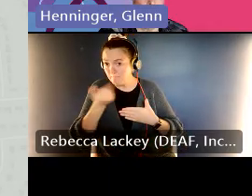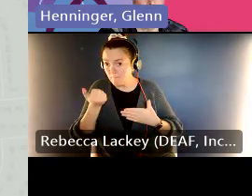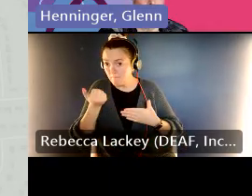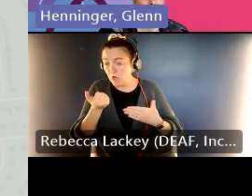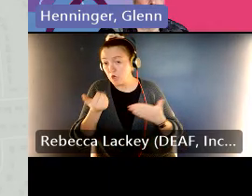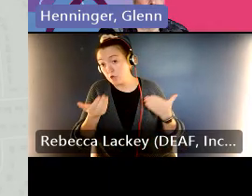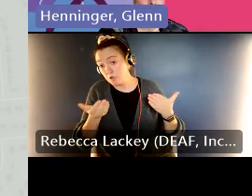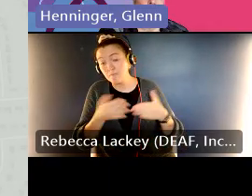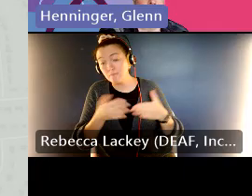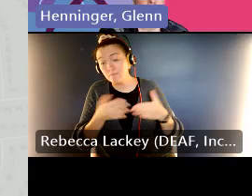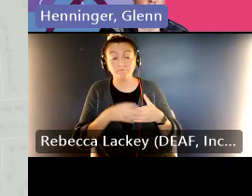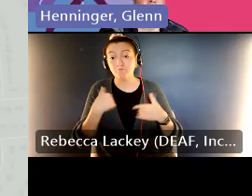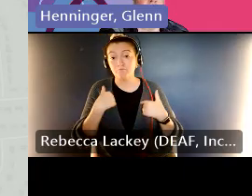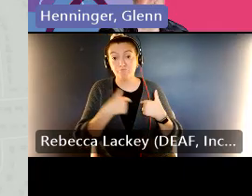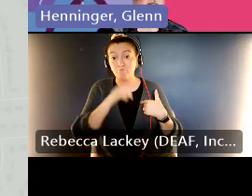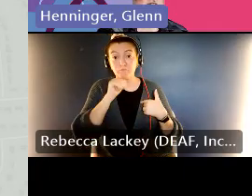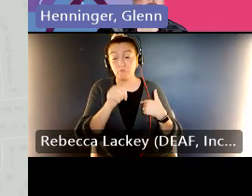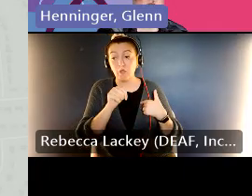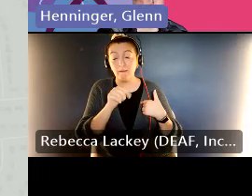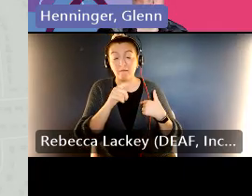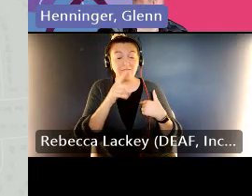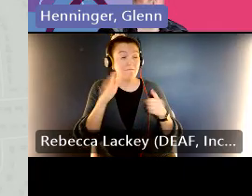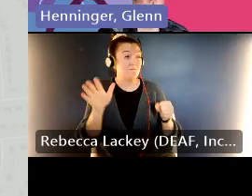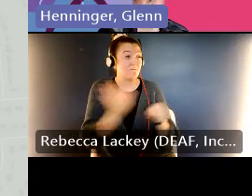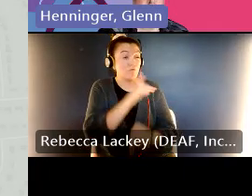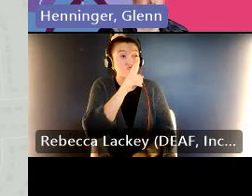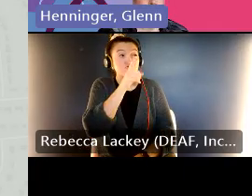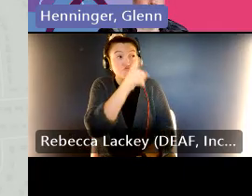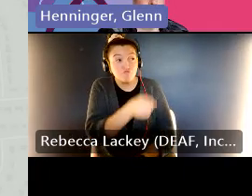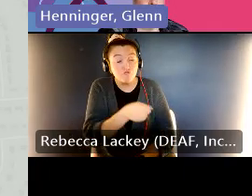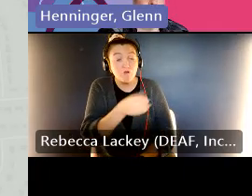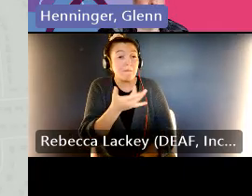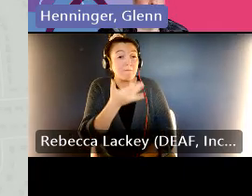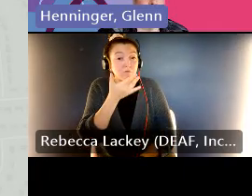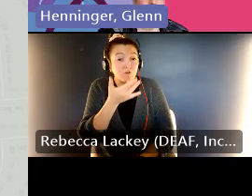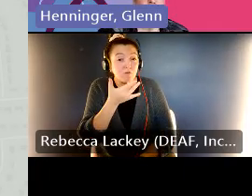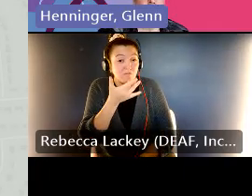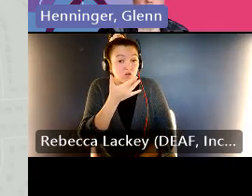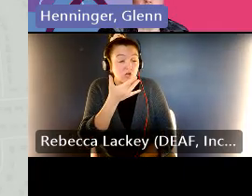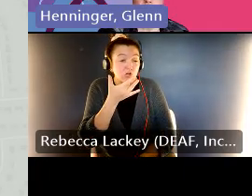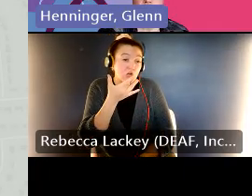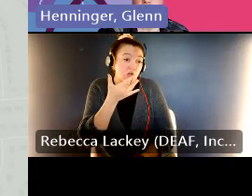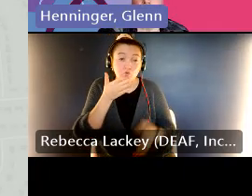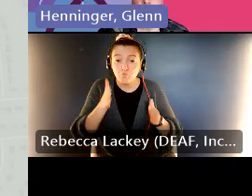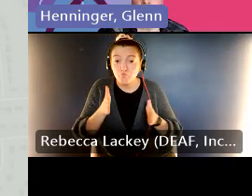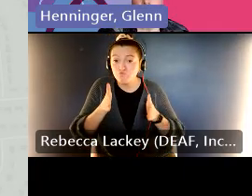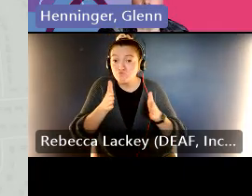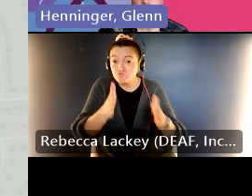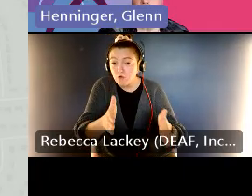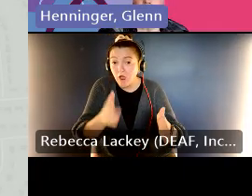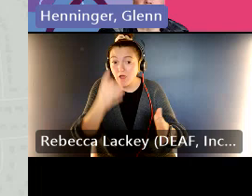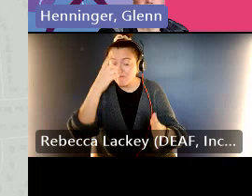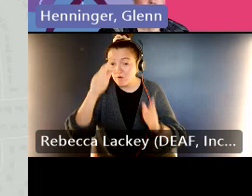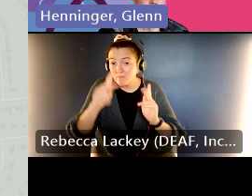because we weren't quite positive what the preferred route was for those who might be cutting through.